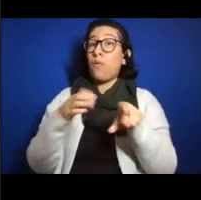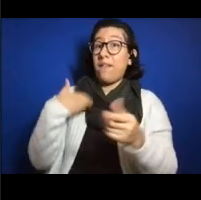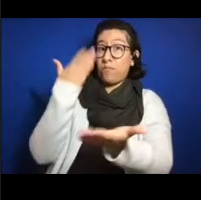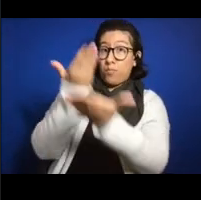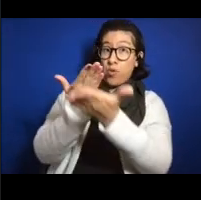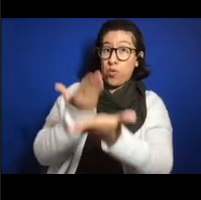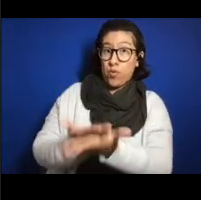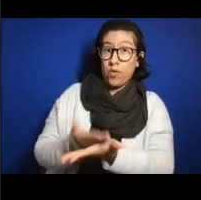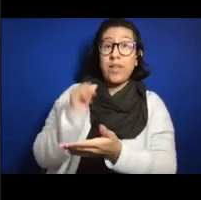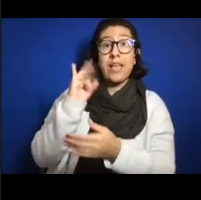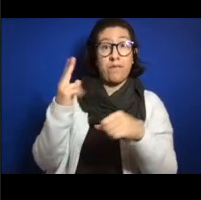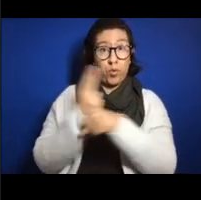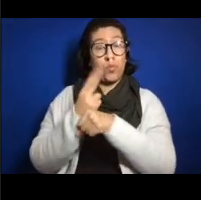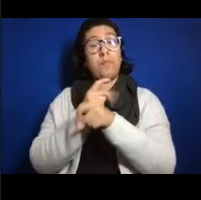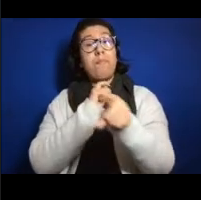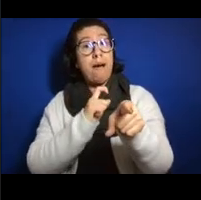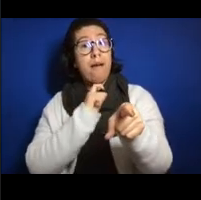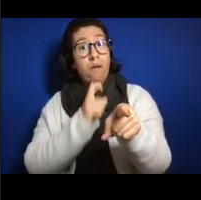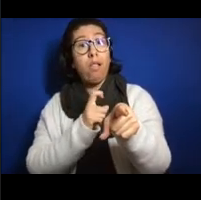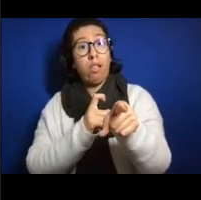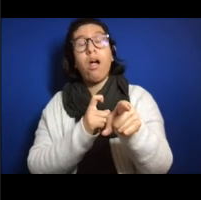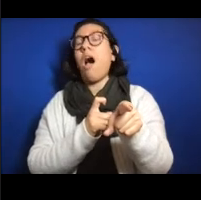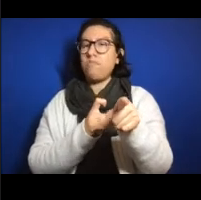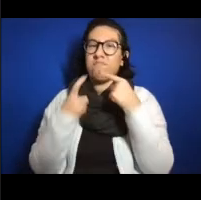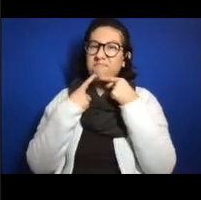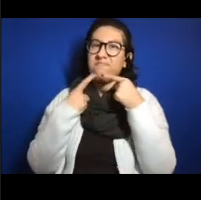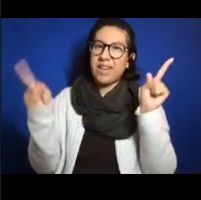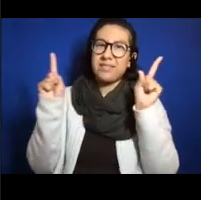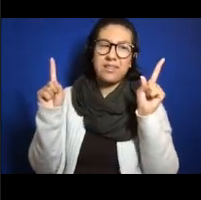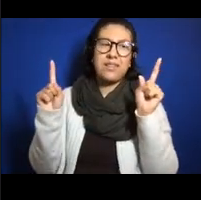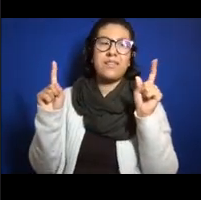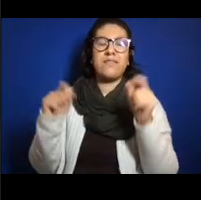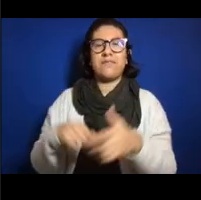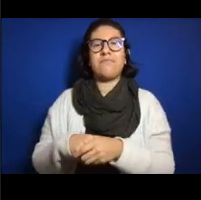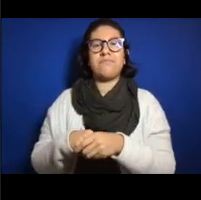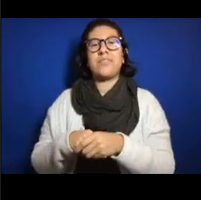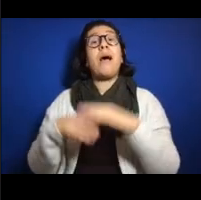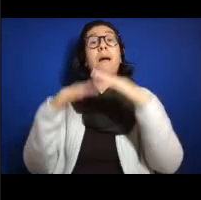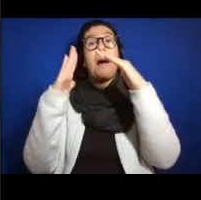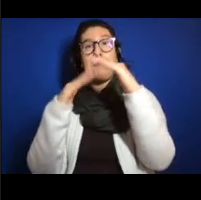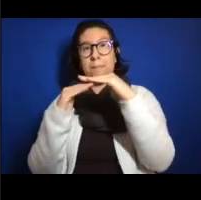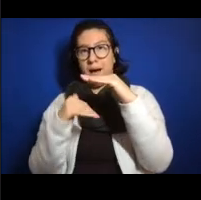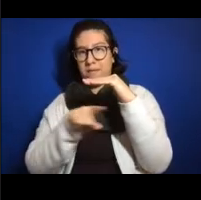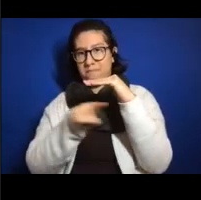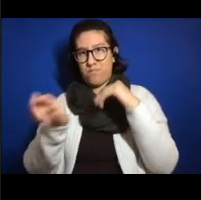using these hurricane clips is actually effective. So the bottom photo is from a house in Hurricane Katrina